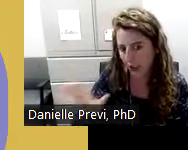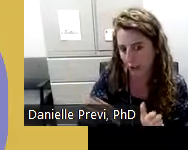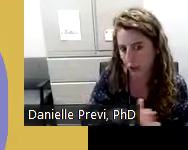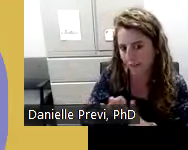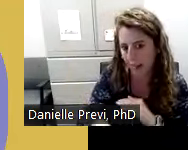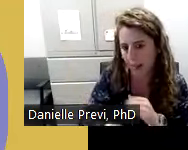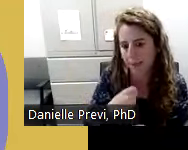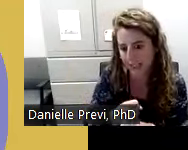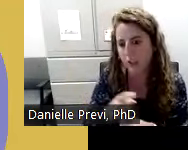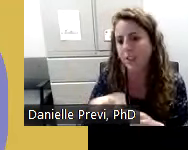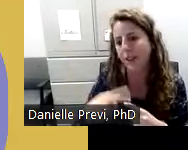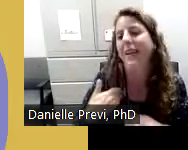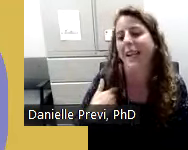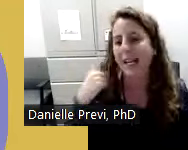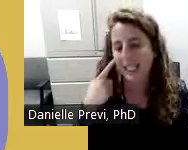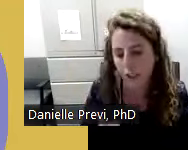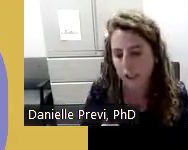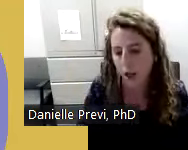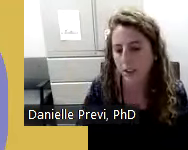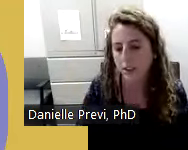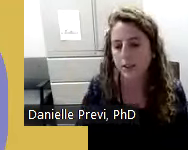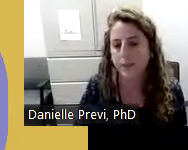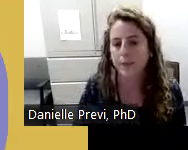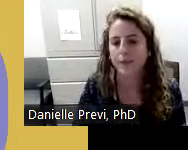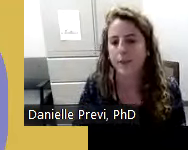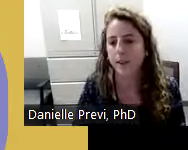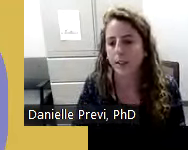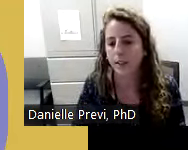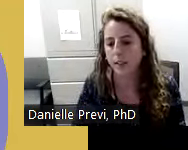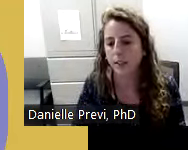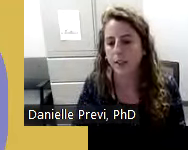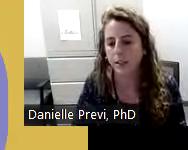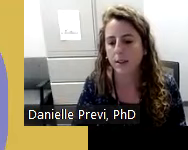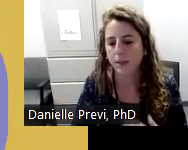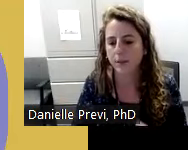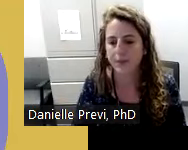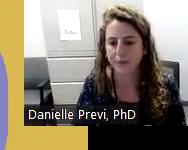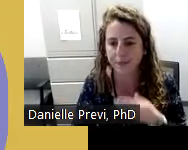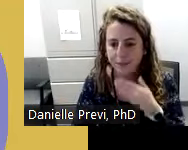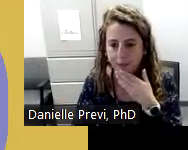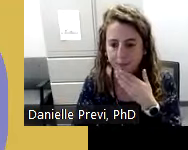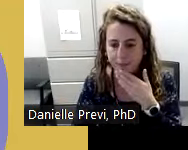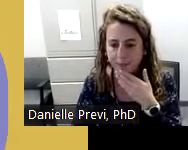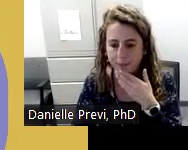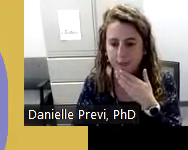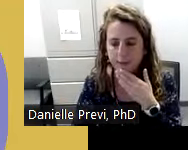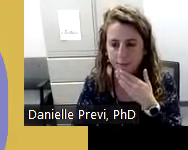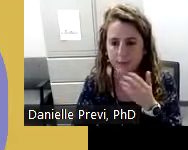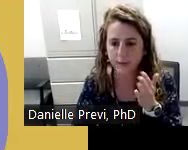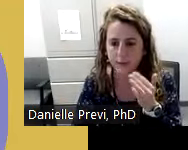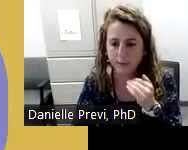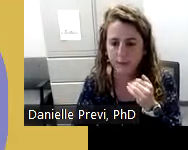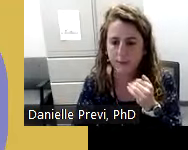internationally, you know, if they contracted rubella during those developmental years,